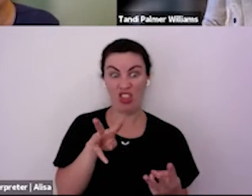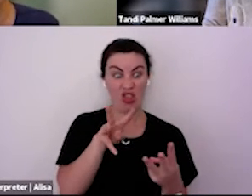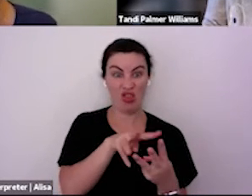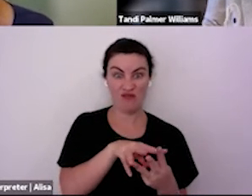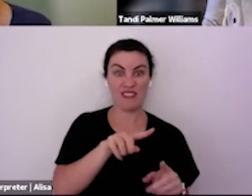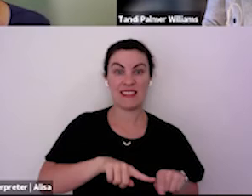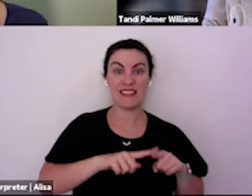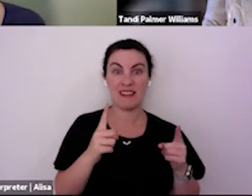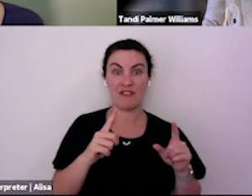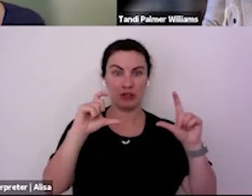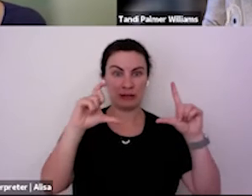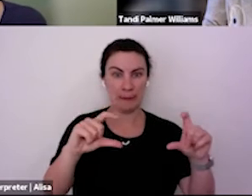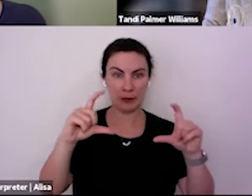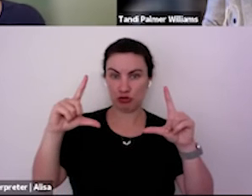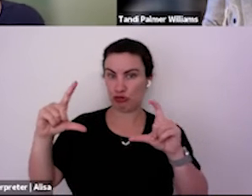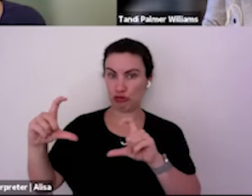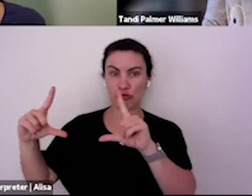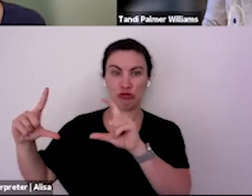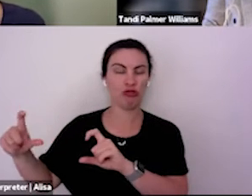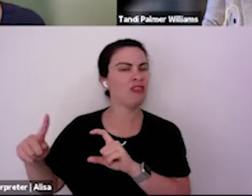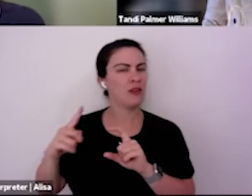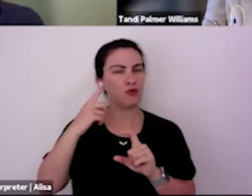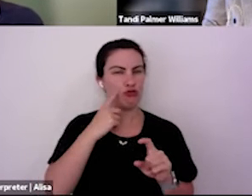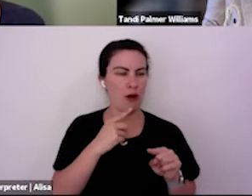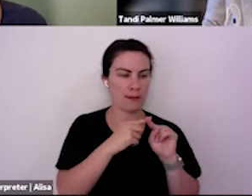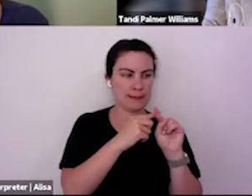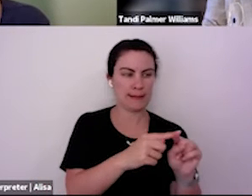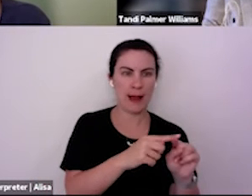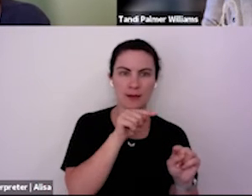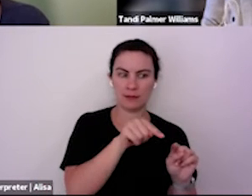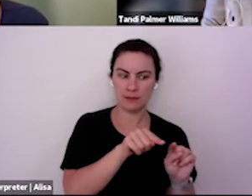and boost those in different demographics. Love that.